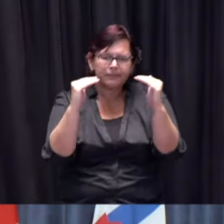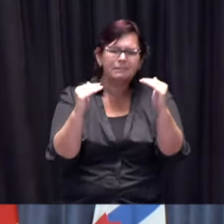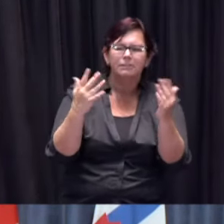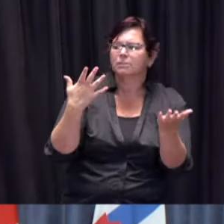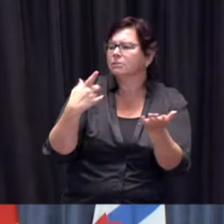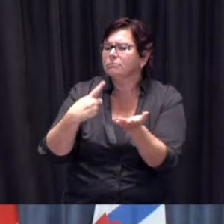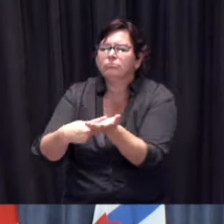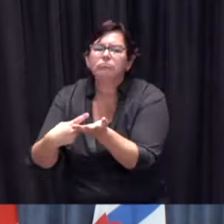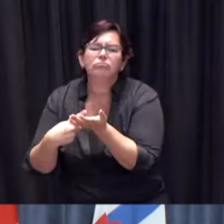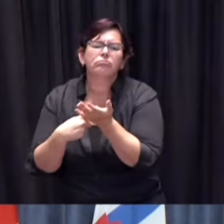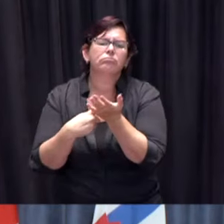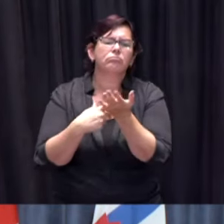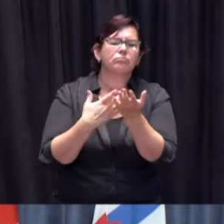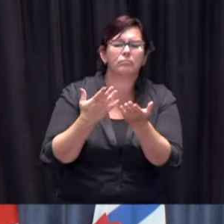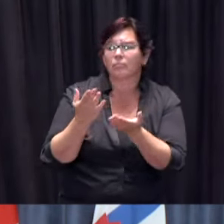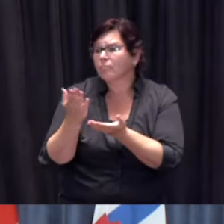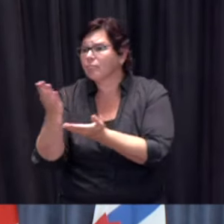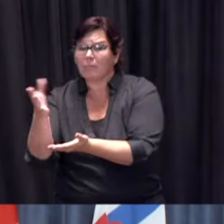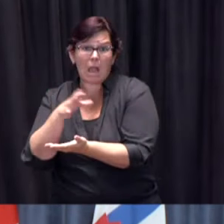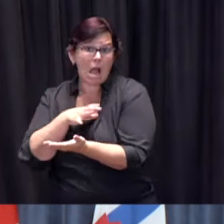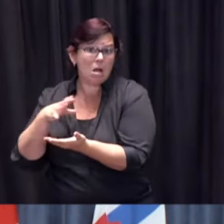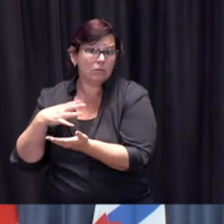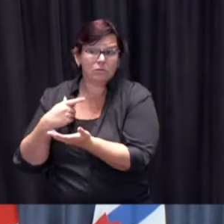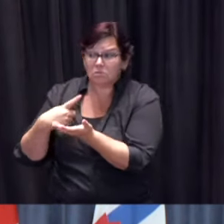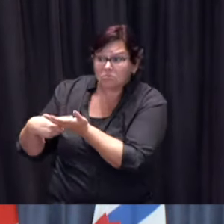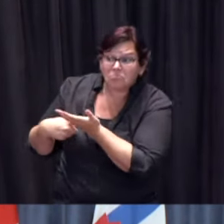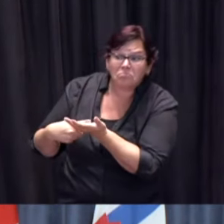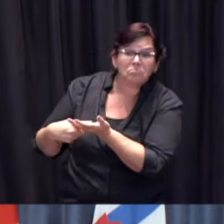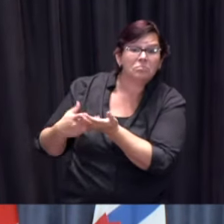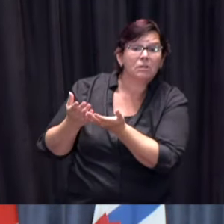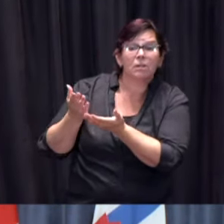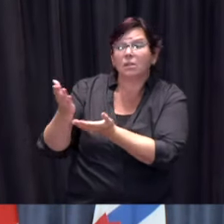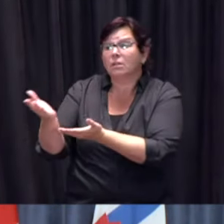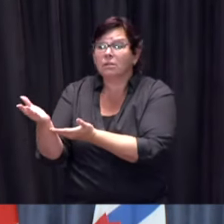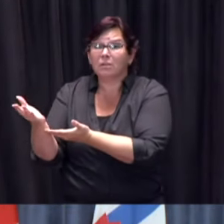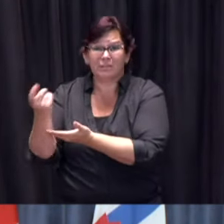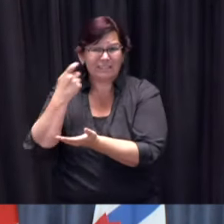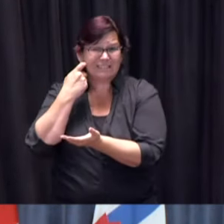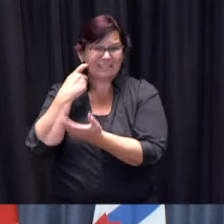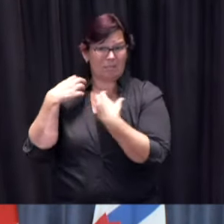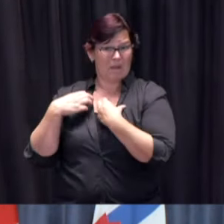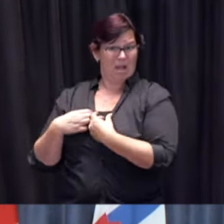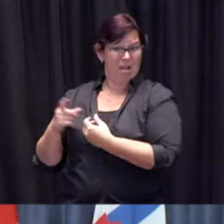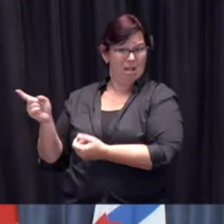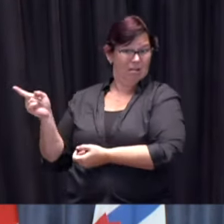forward to council for us to as the Mayor indicated to make a decision because we are not going to be